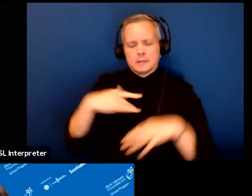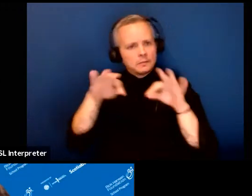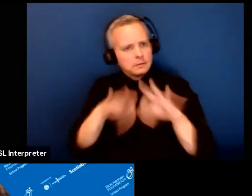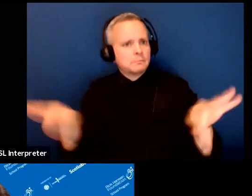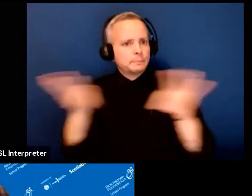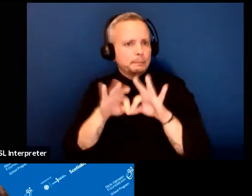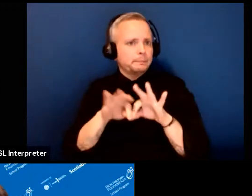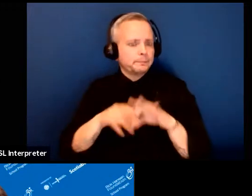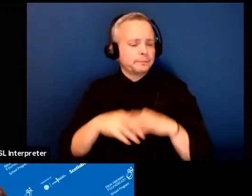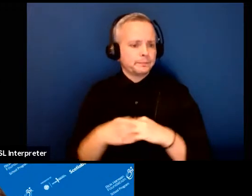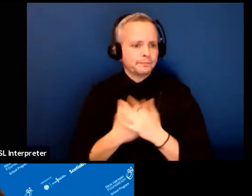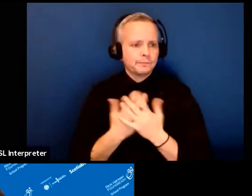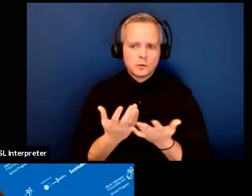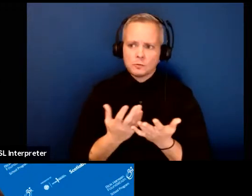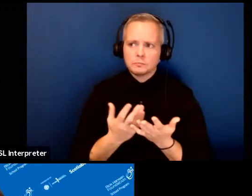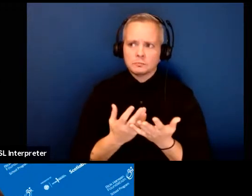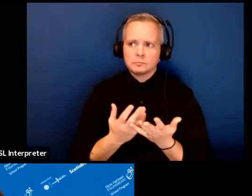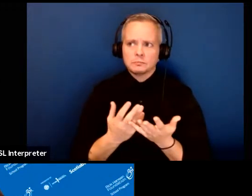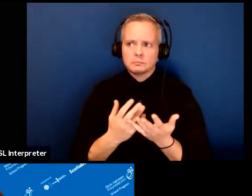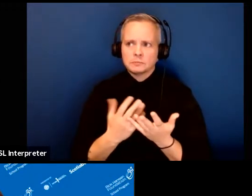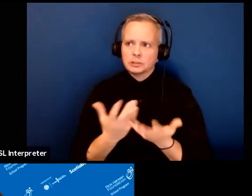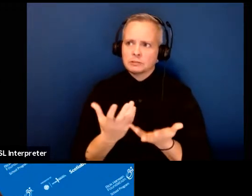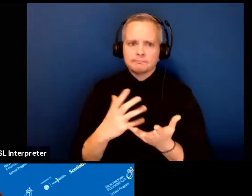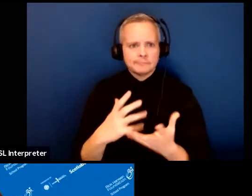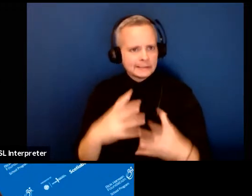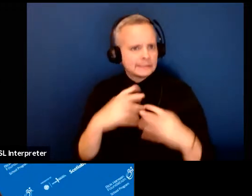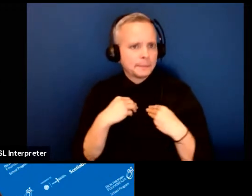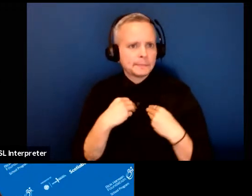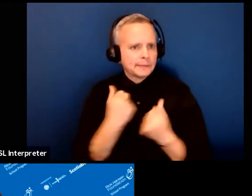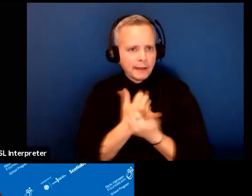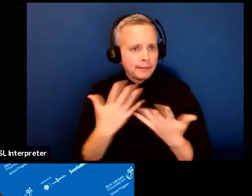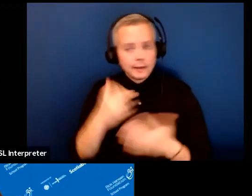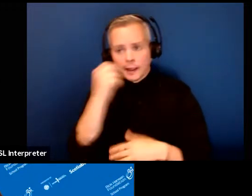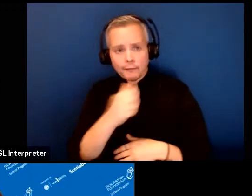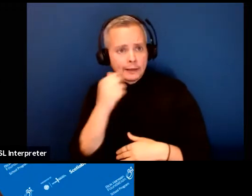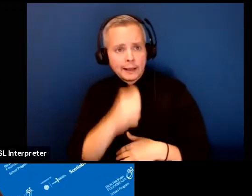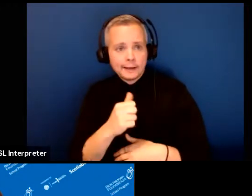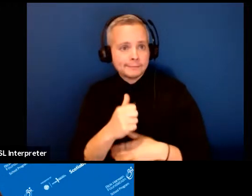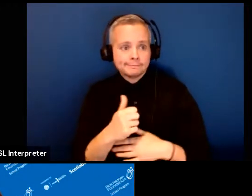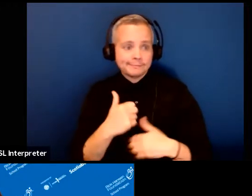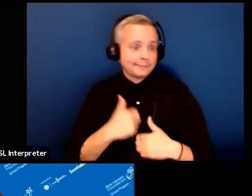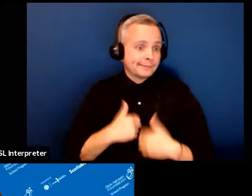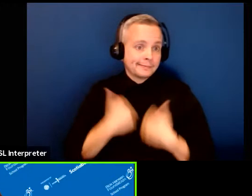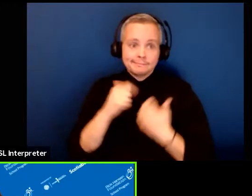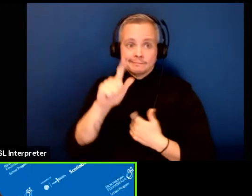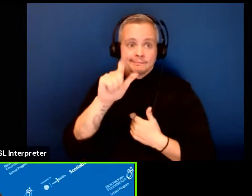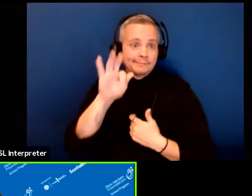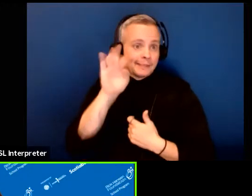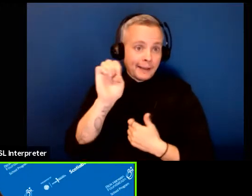JUST TAKING THOSE MOMENTS AND BEING OKAY WITH THAT. DAY TO DAY LIVING. >> THAT'S REALLY GOOD ADVICE FOR